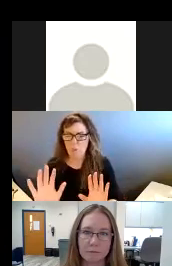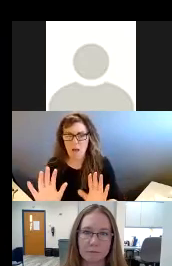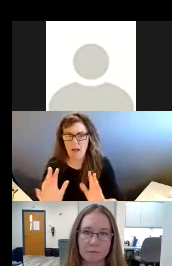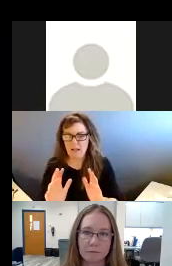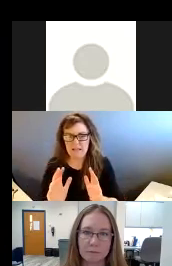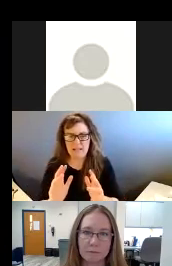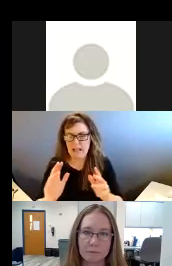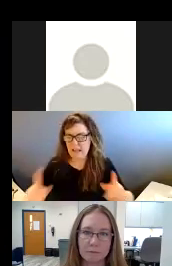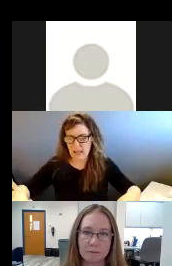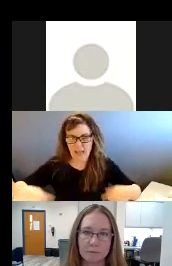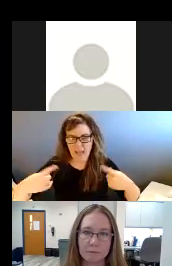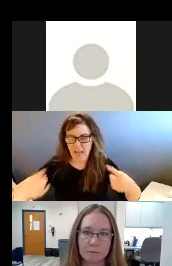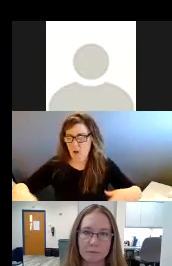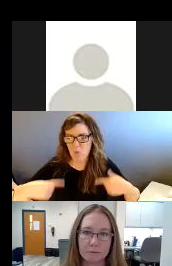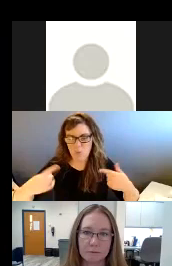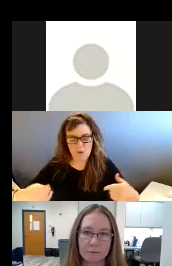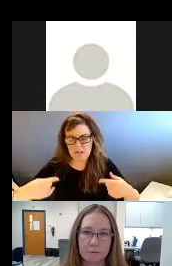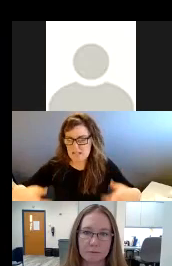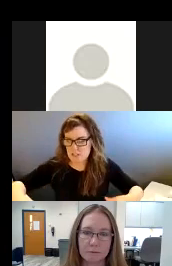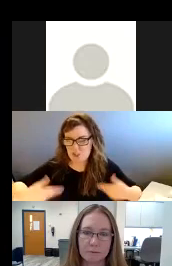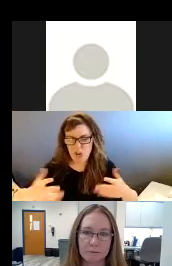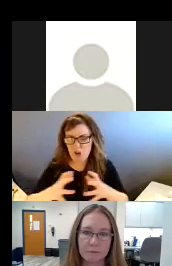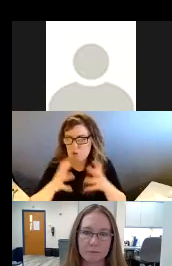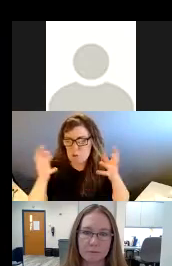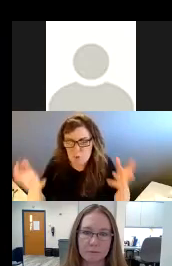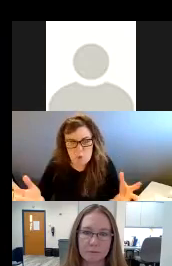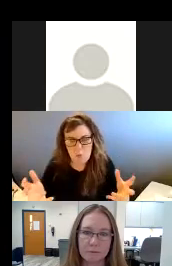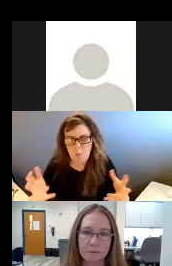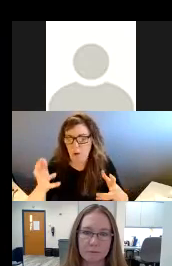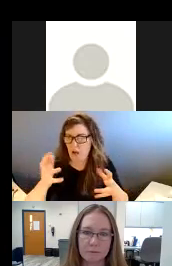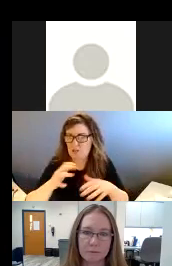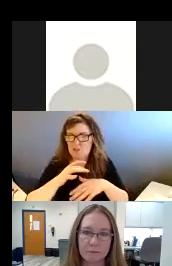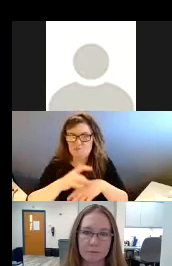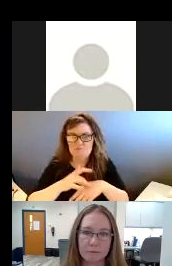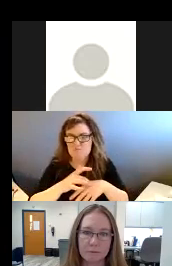WHEELCHAIR LEVEL SO THEY HAD THOUGHT ABOUT, OKAY, WHERE IS THIS PROGRESS GOING TO LEAD?